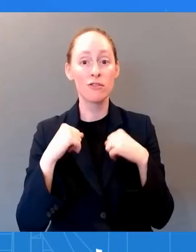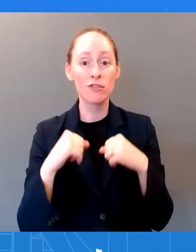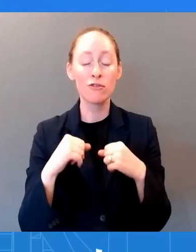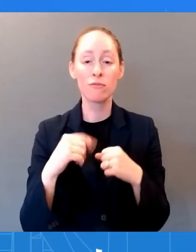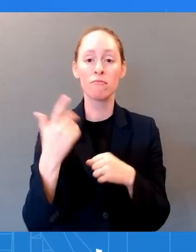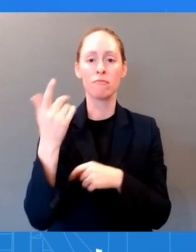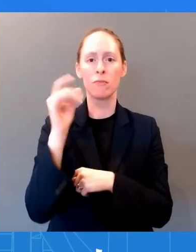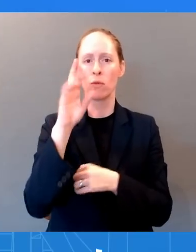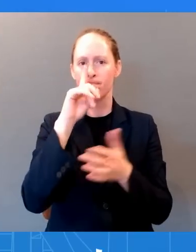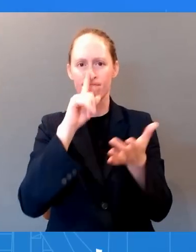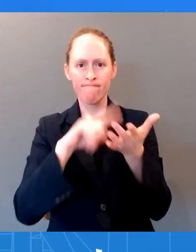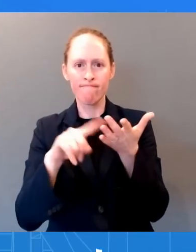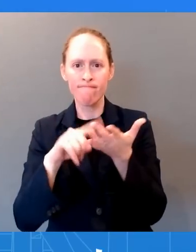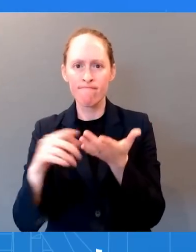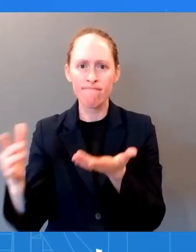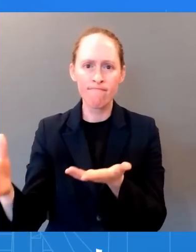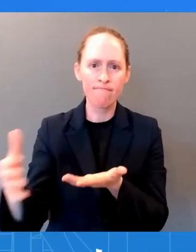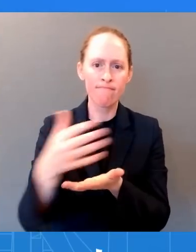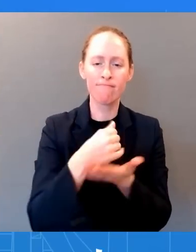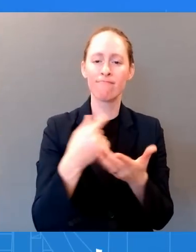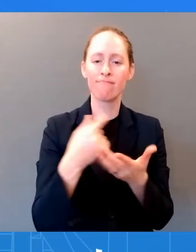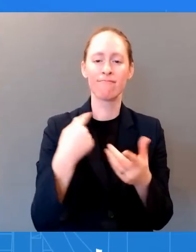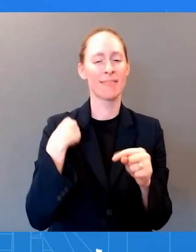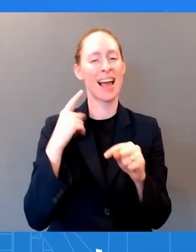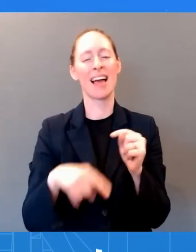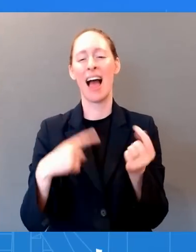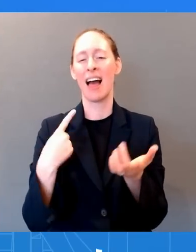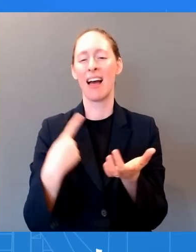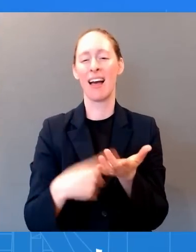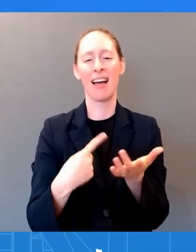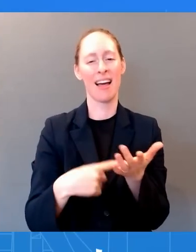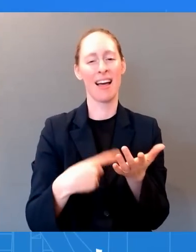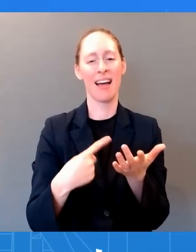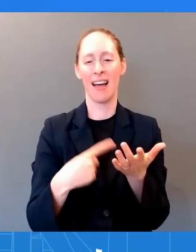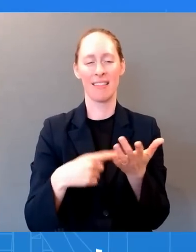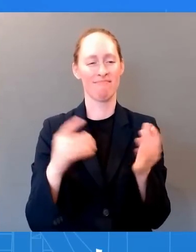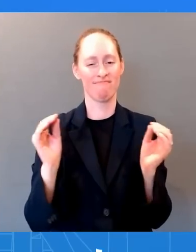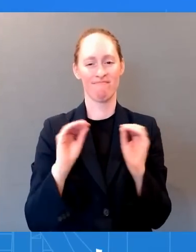because that is the protocol that we have here. Look, the President was asked a question.